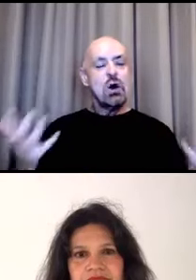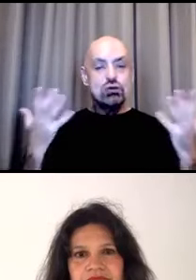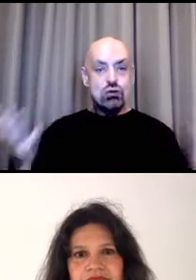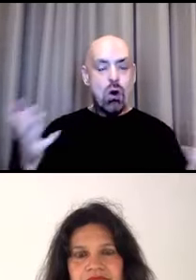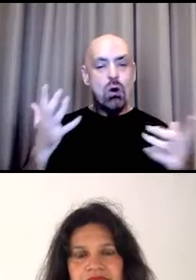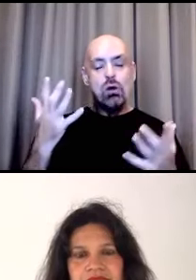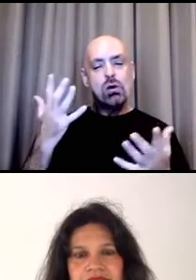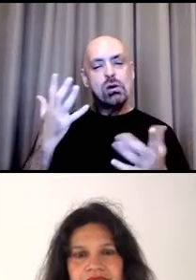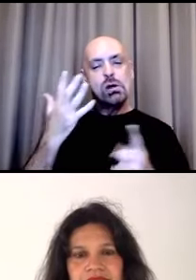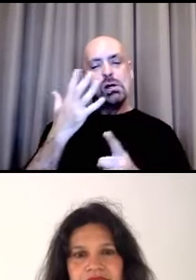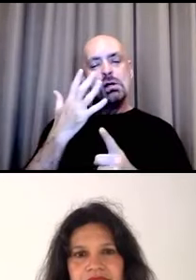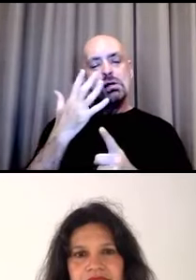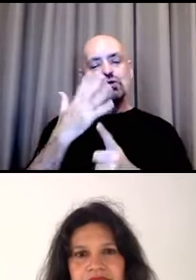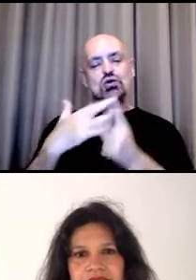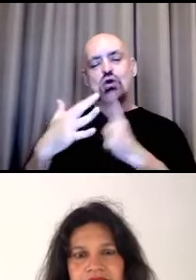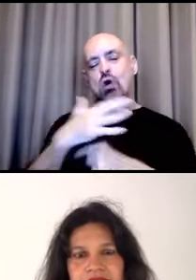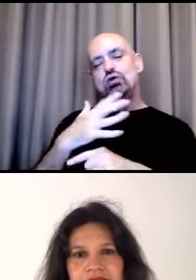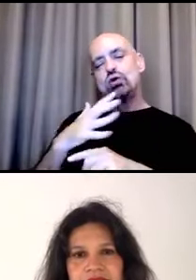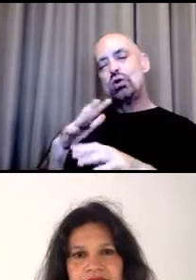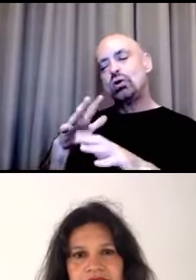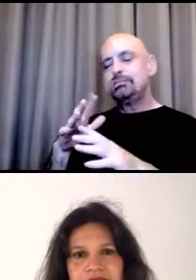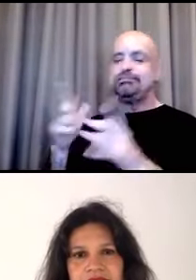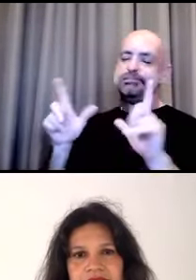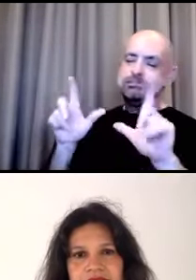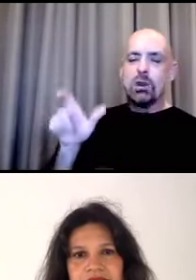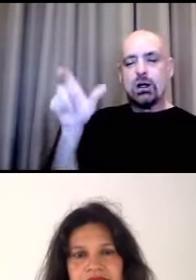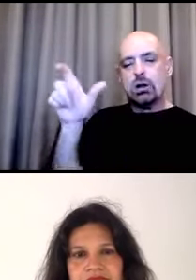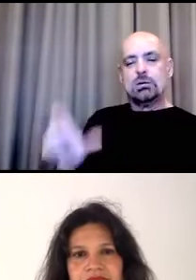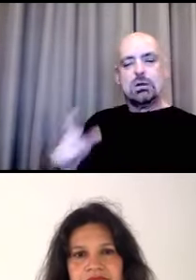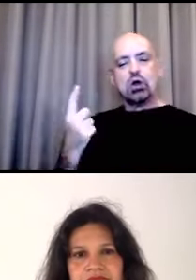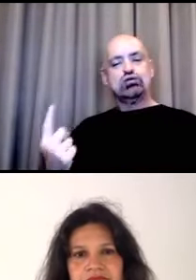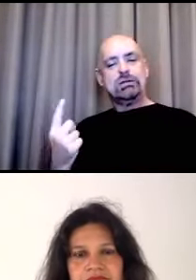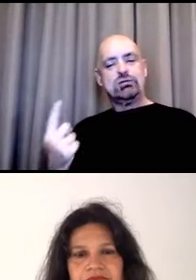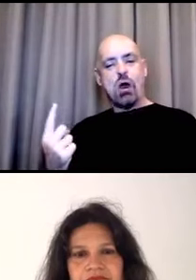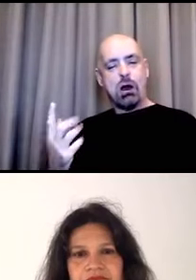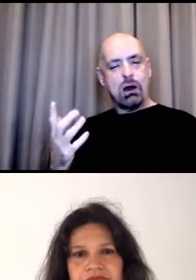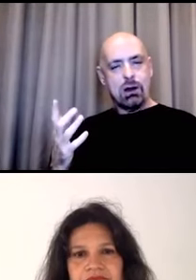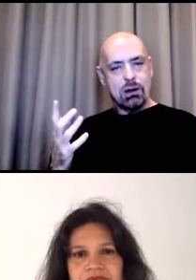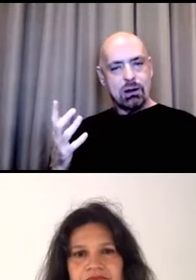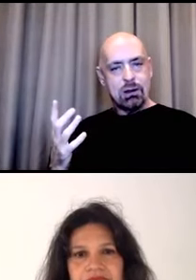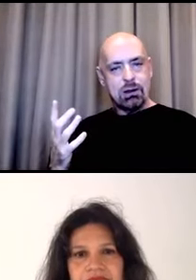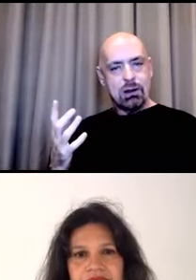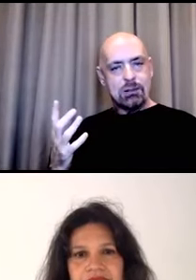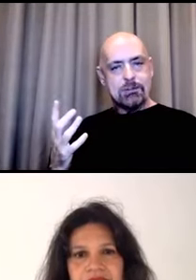addressed by Karl Marx actually in the book called